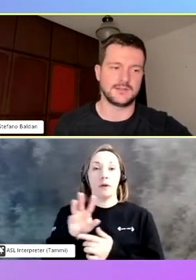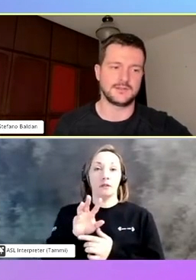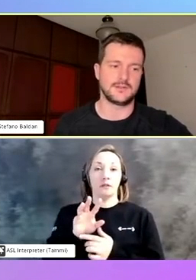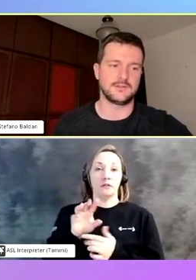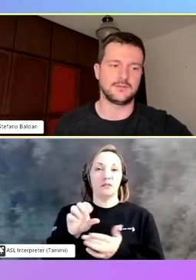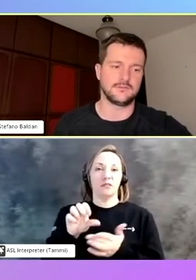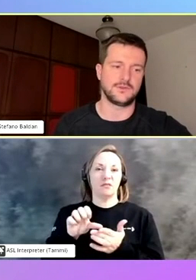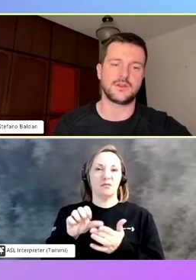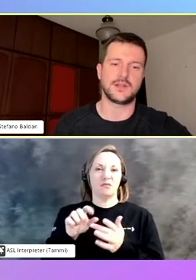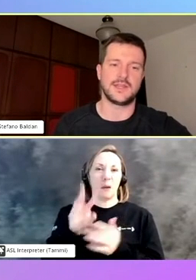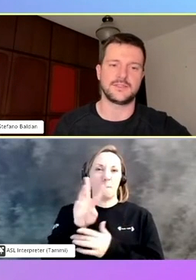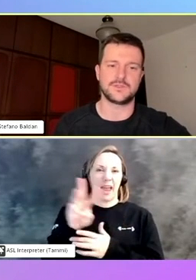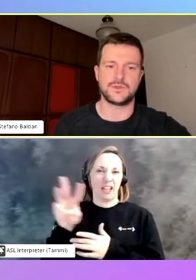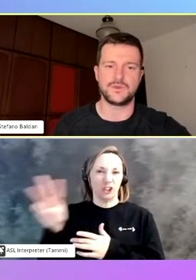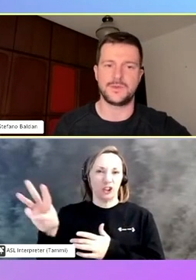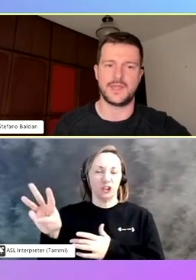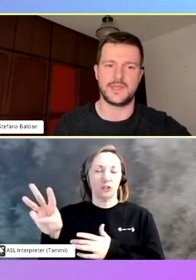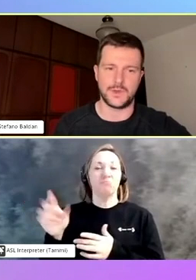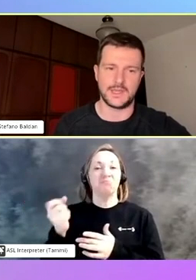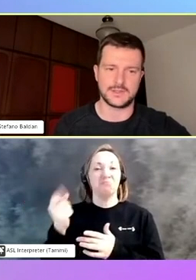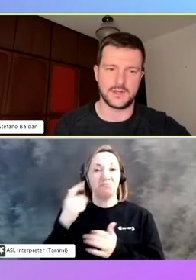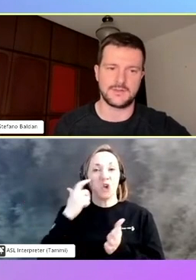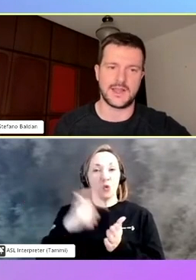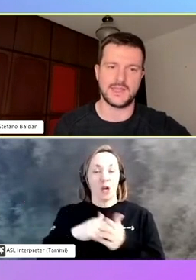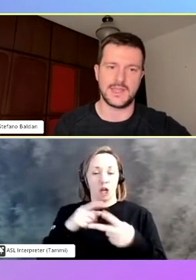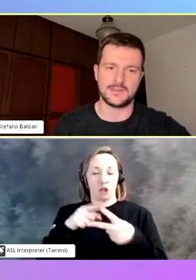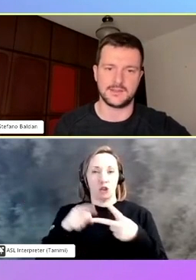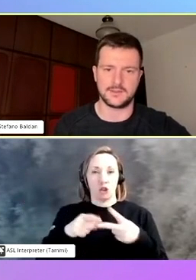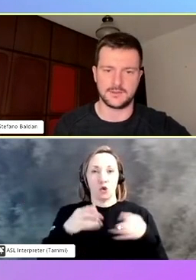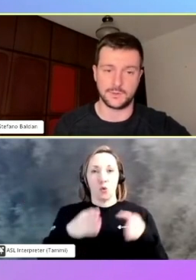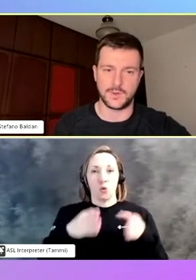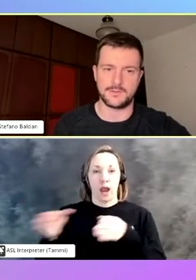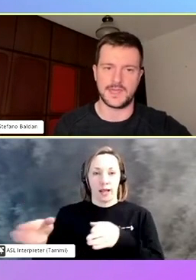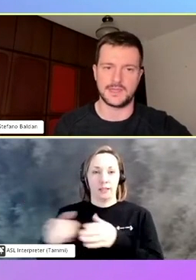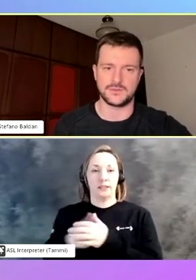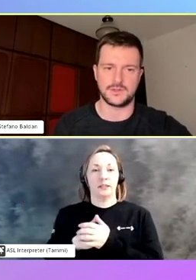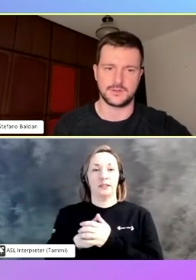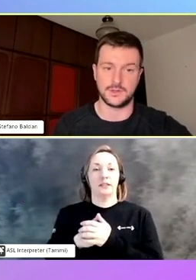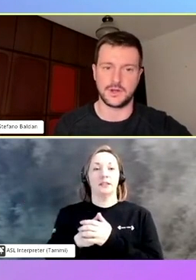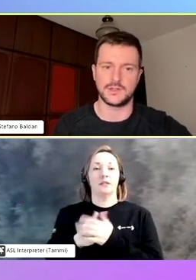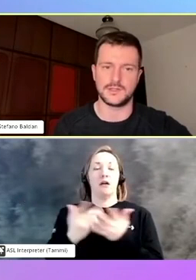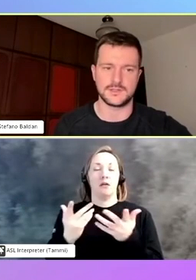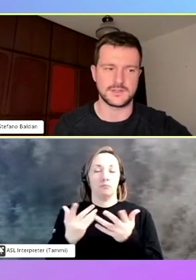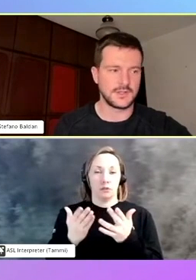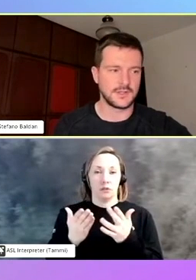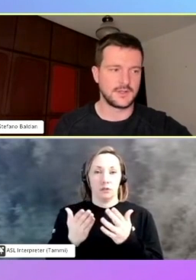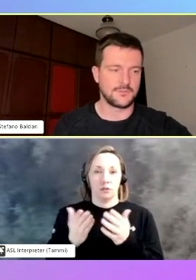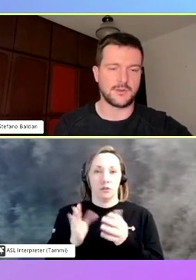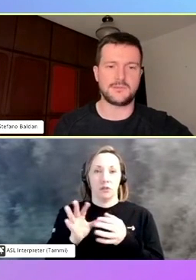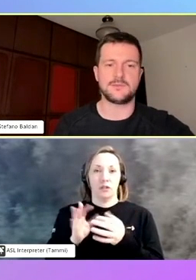when I was four years old when my next door neighbor was born with a vision impairment. I experienced what it was like for her